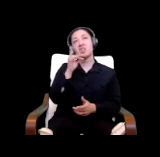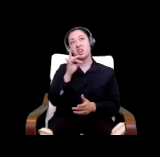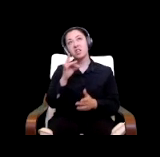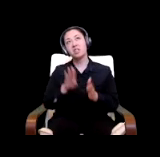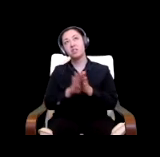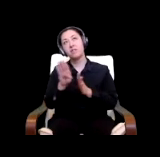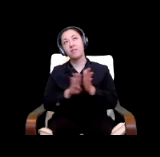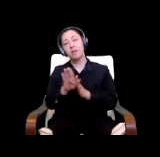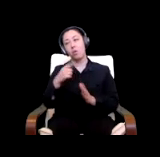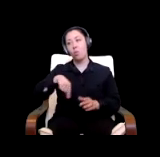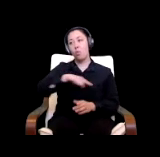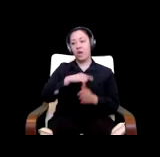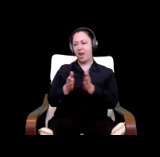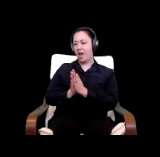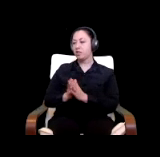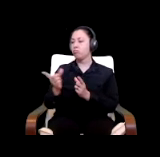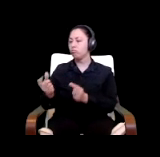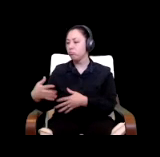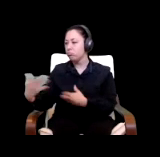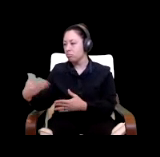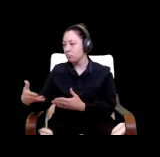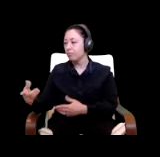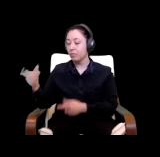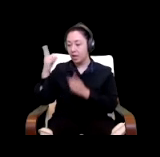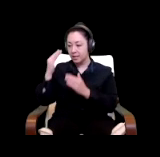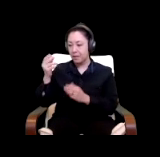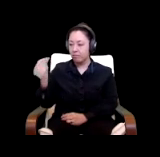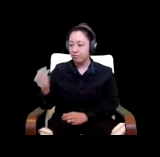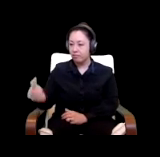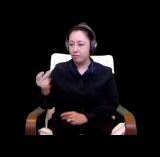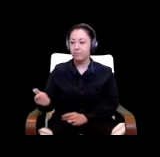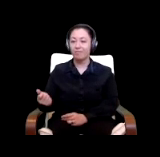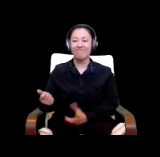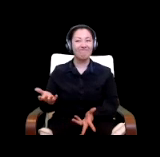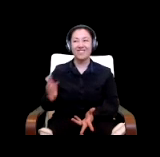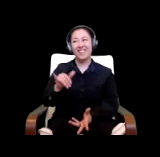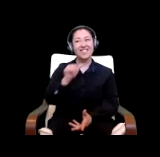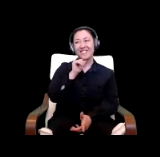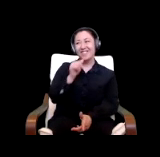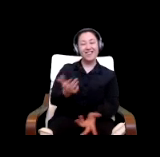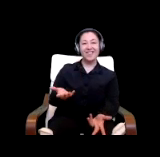and expect them to do it quickly. It is not realistic for someone who has multiple sensory